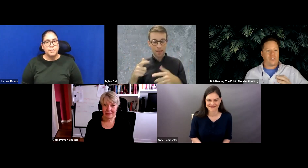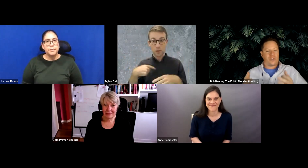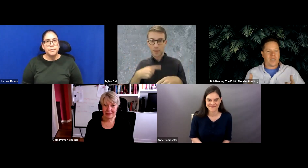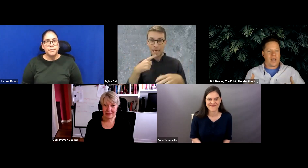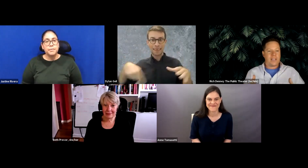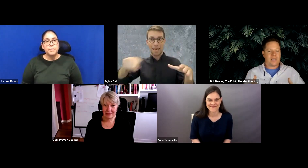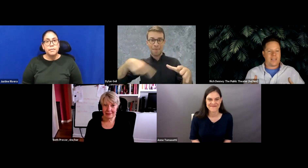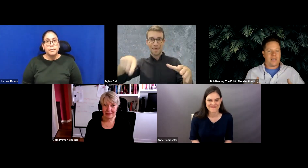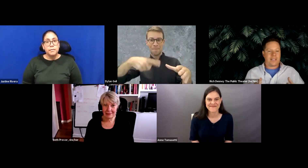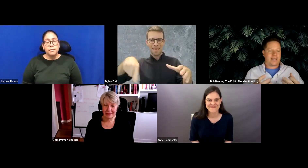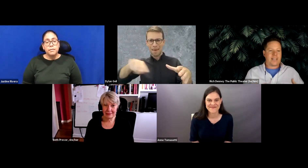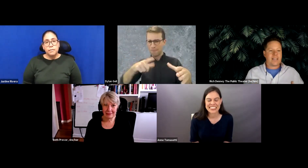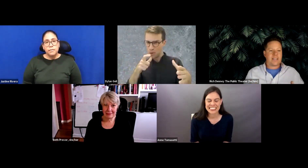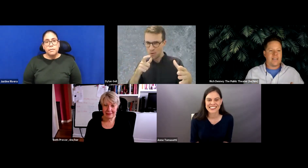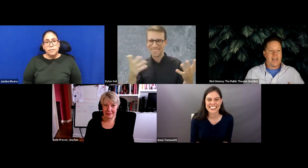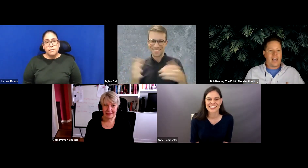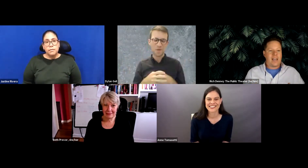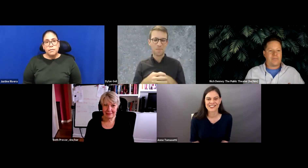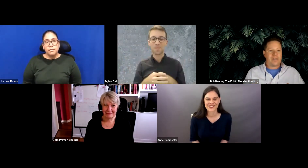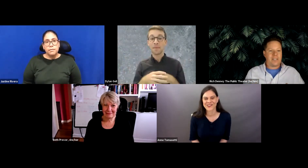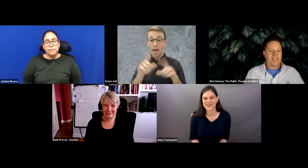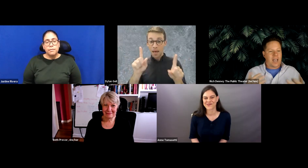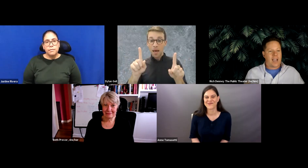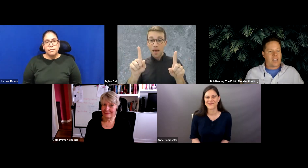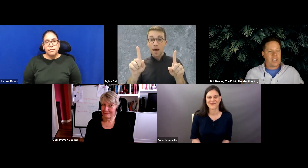there's two sides, the success of the design of the